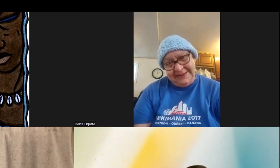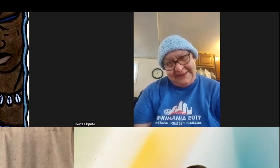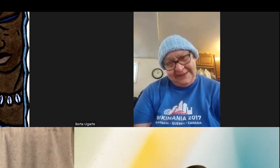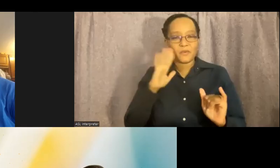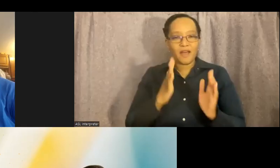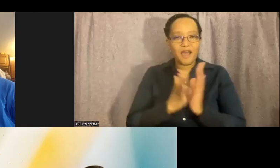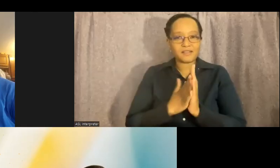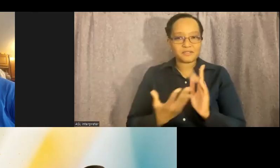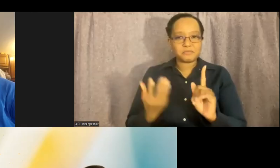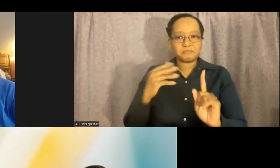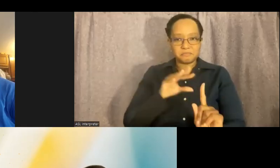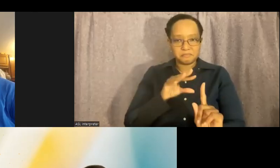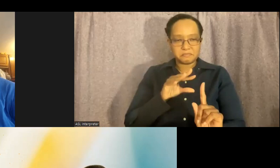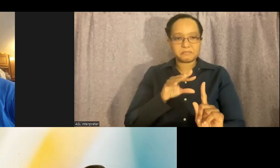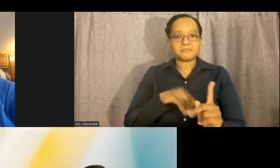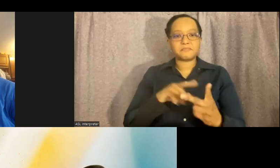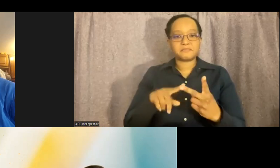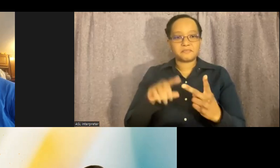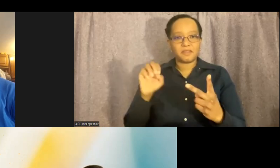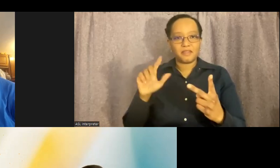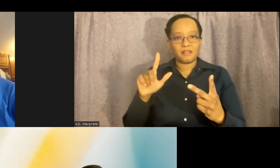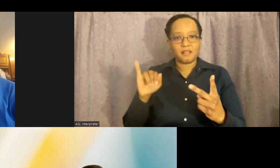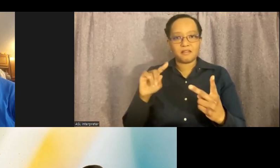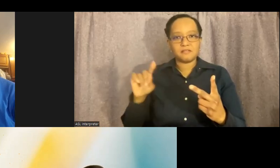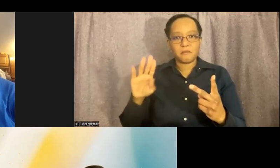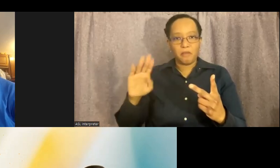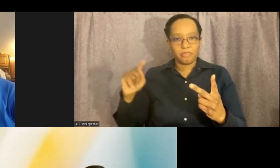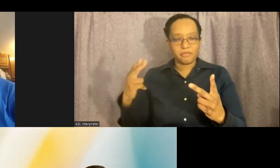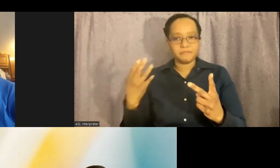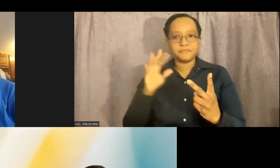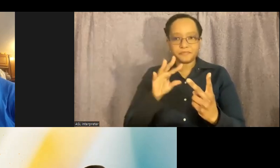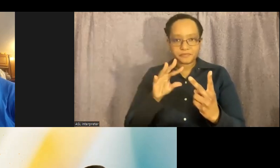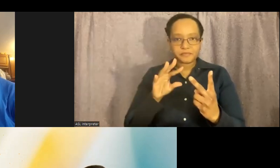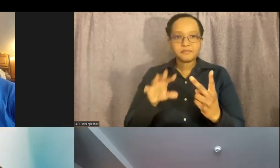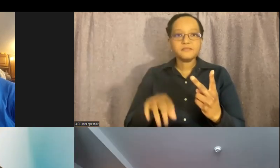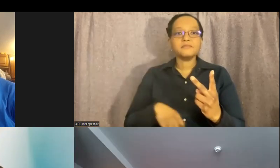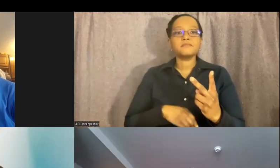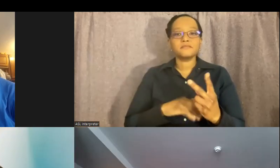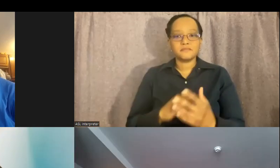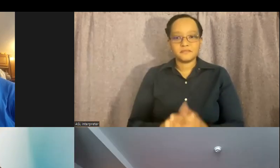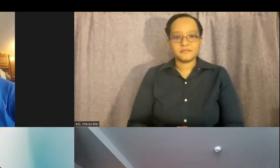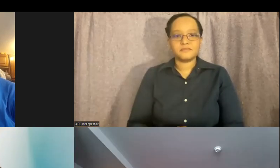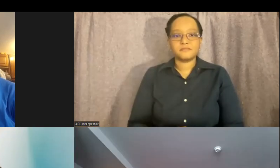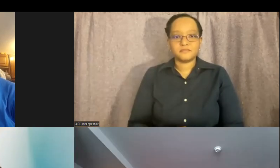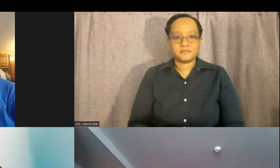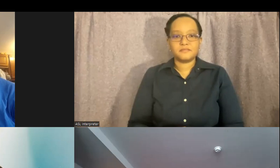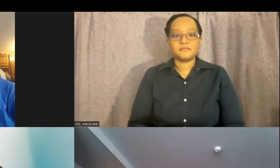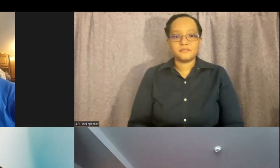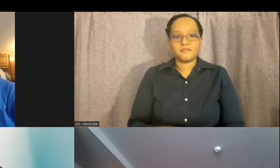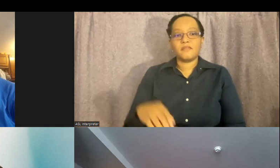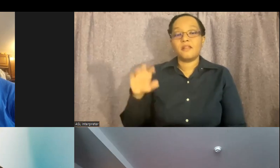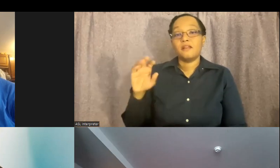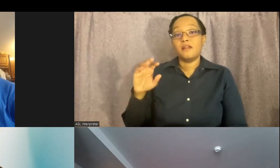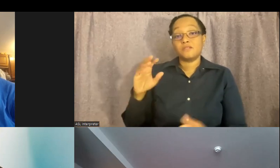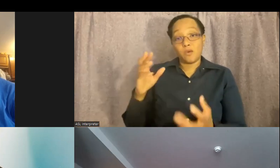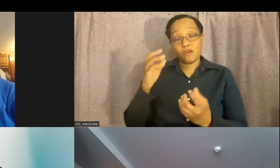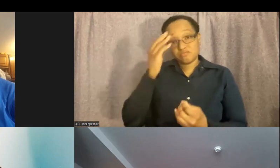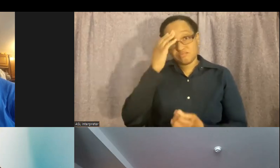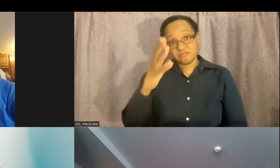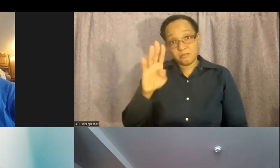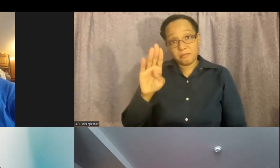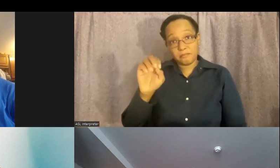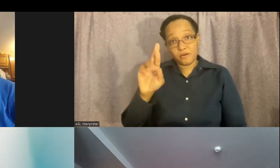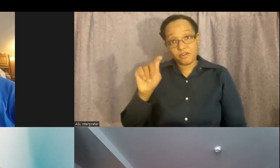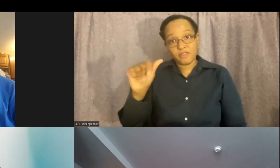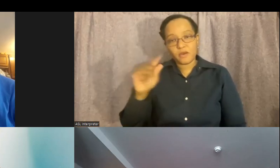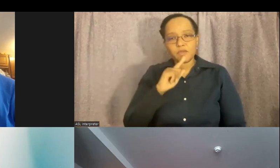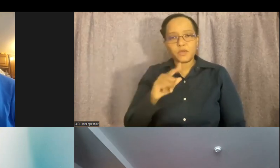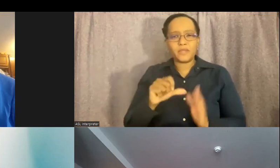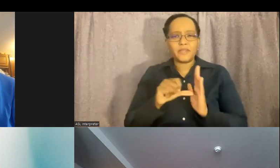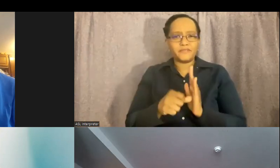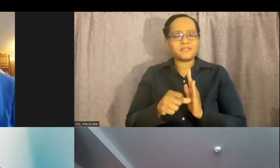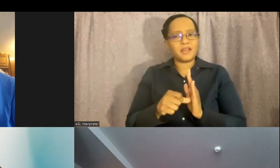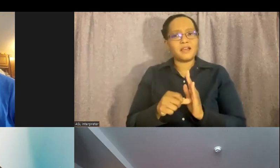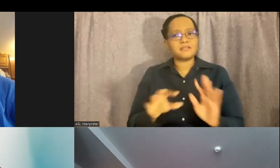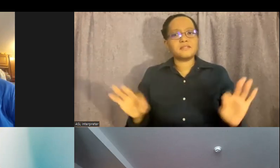I was going to say Berta, you highlighted how powerful it can be when there is a relationship